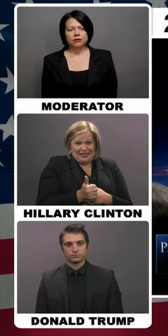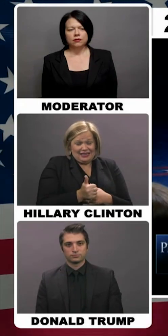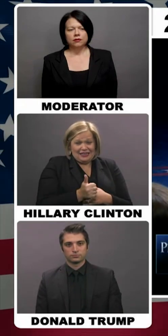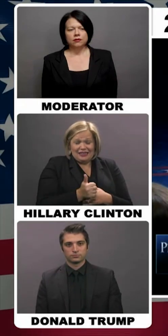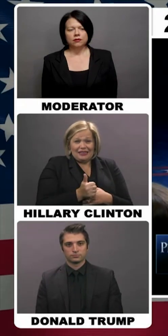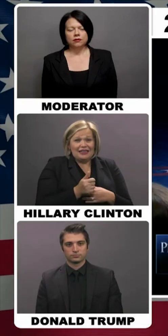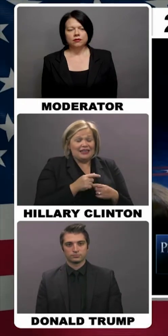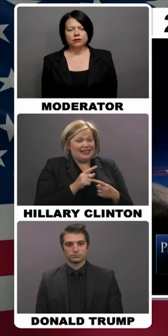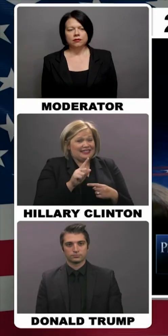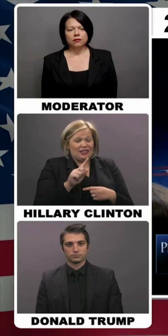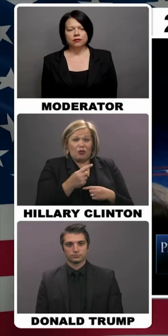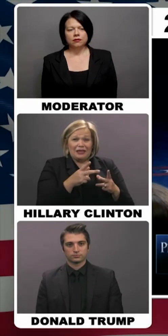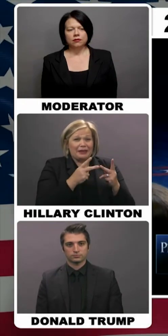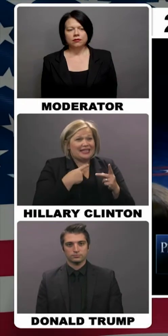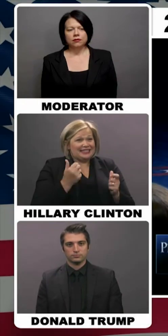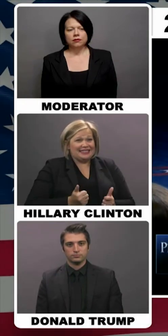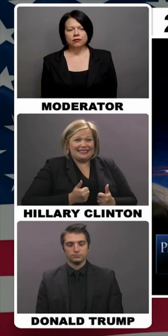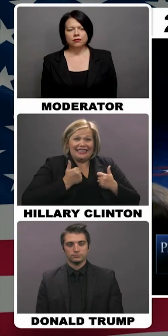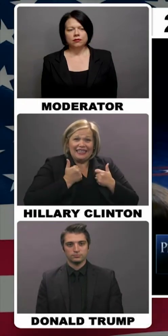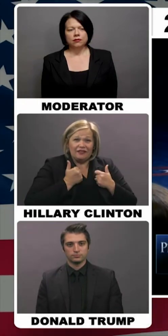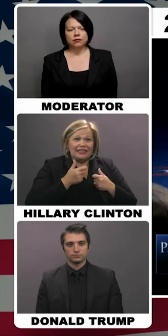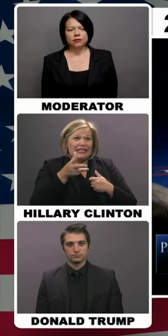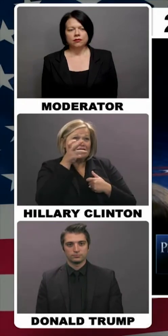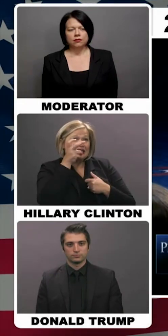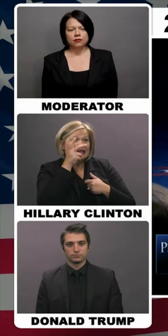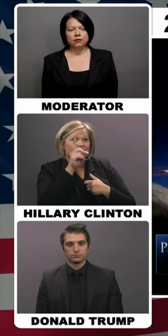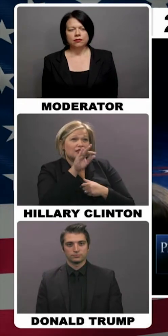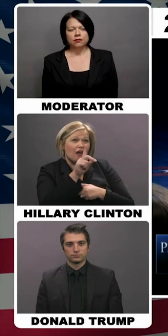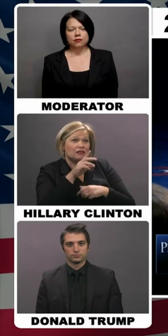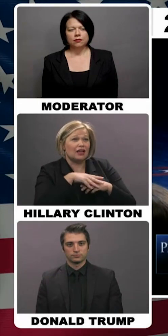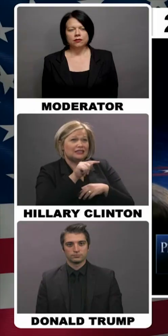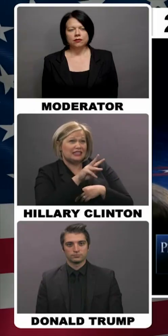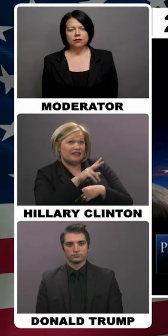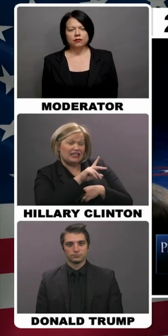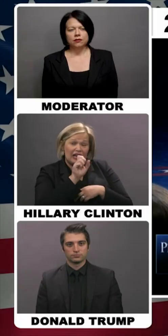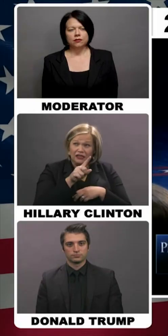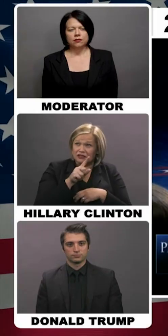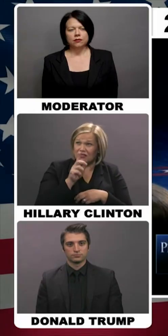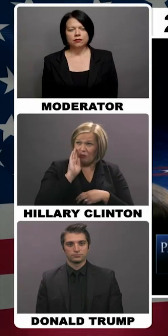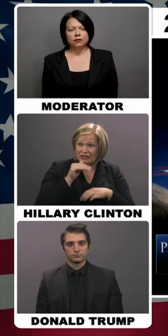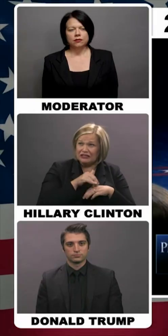and he said to his mother, one day, will he send me back to Ethiopia if he gets elected?